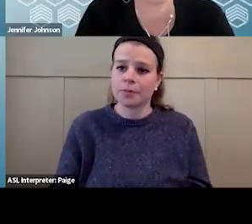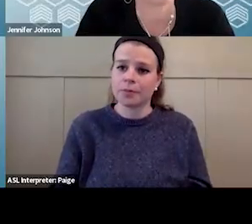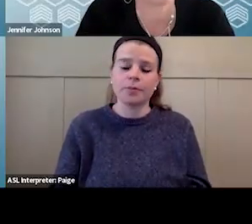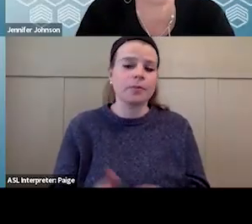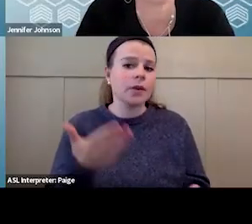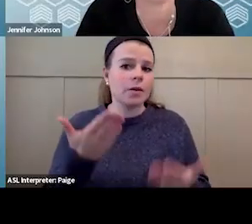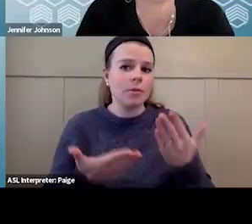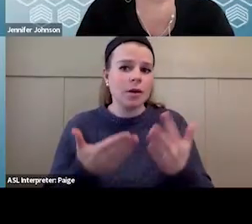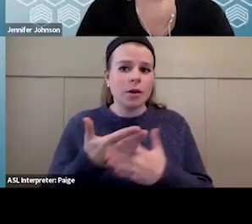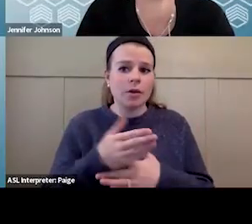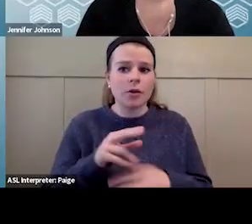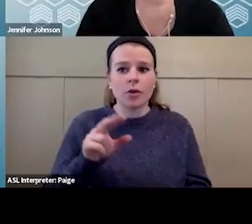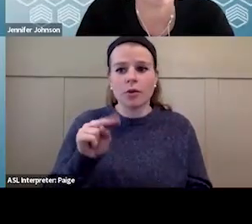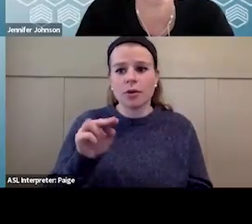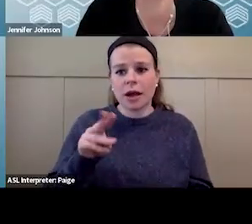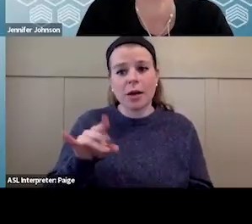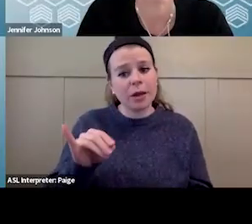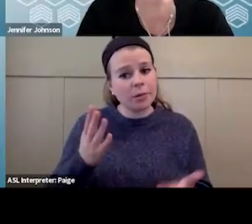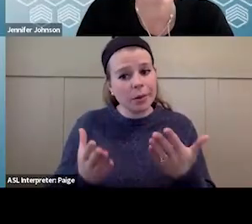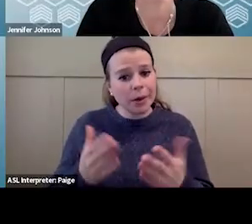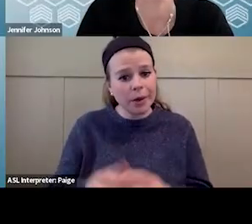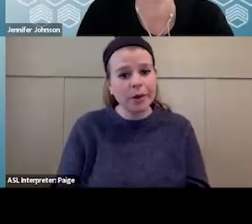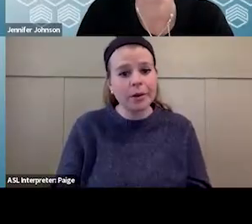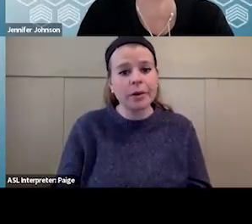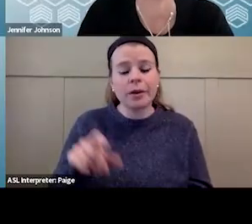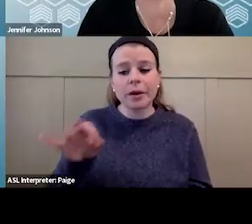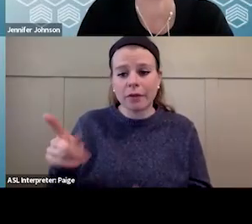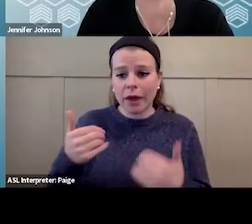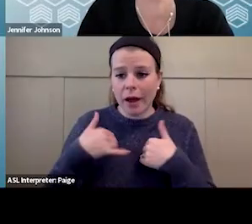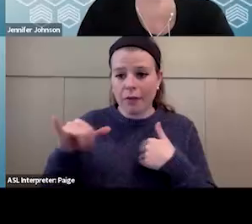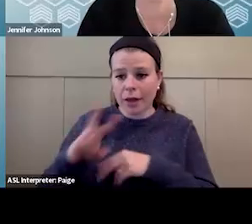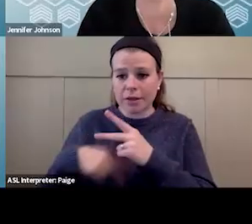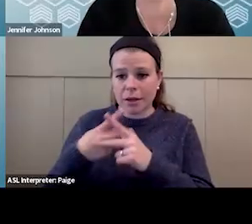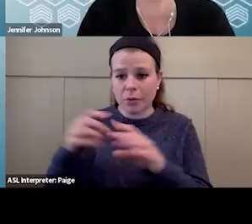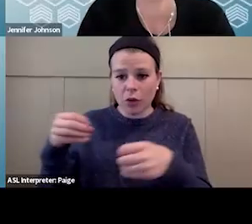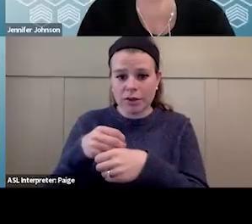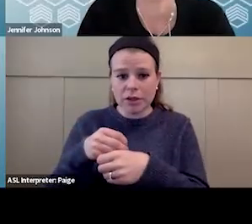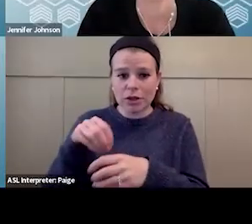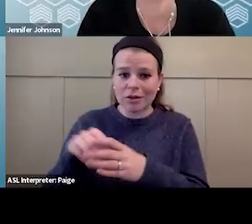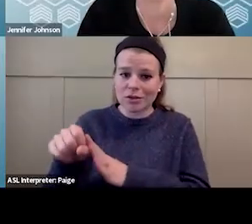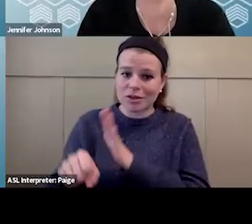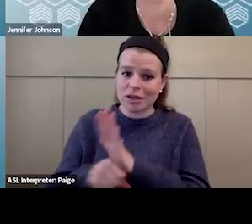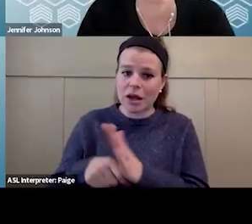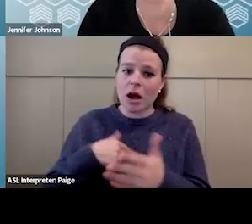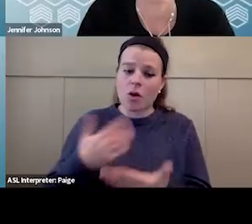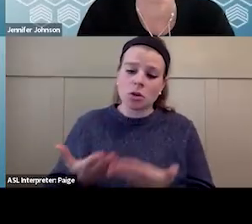Maybe through NAMI. Mm-hmm. If they have a NAMI organization within their state, I think I would start there.